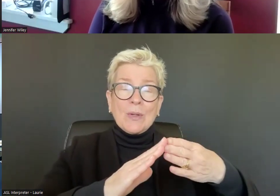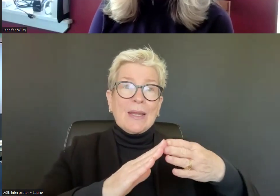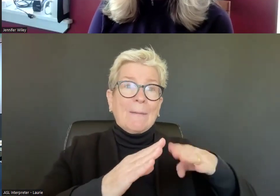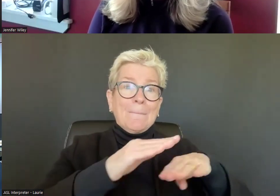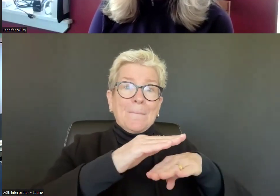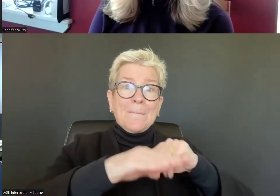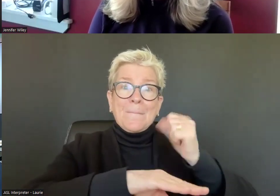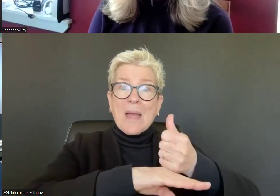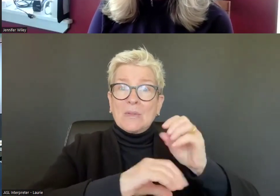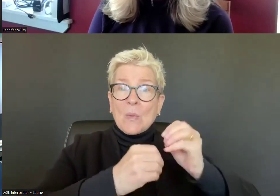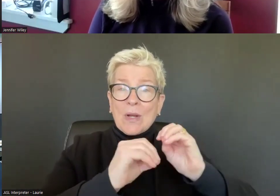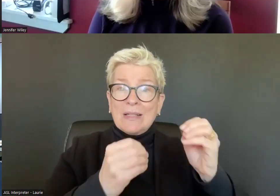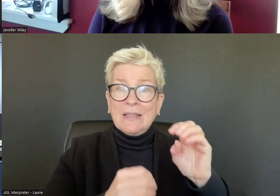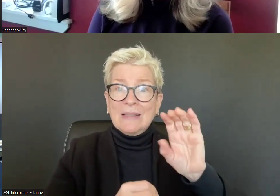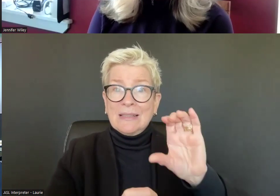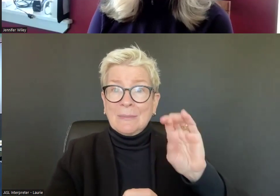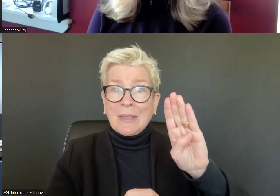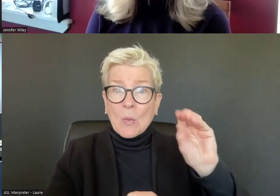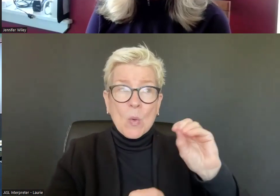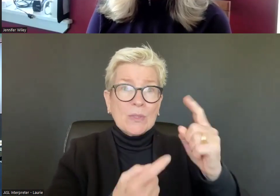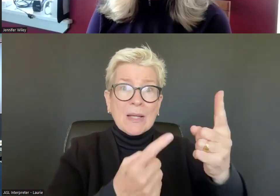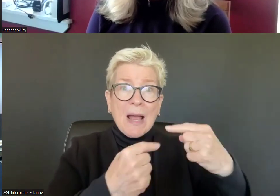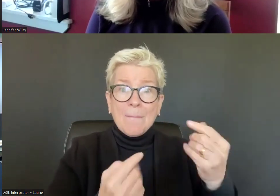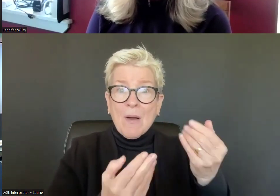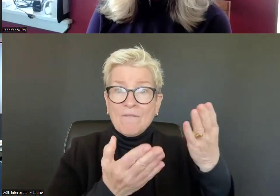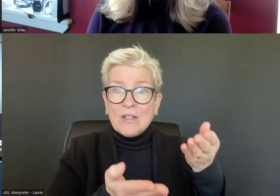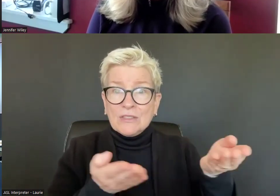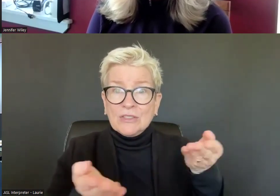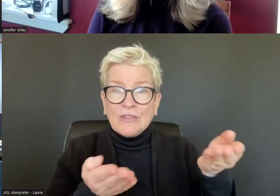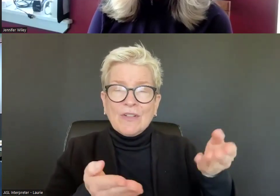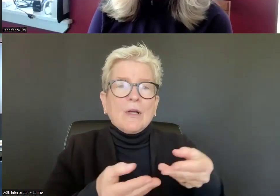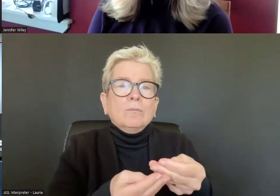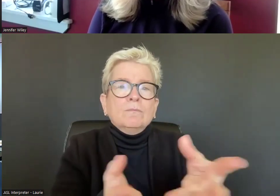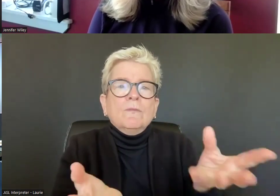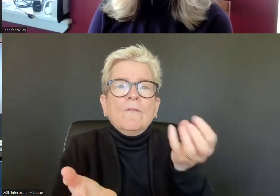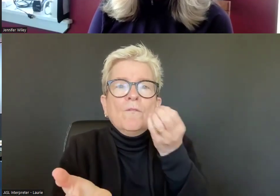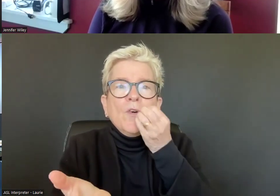come in and offer services there, we offer some food, and usually there's like some